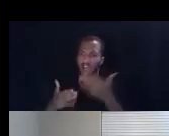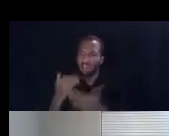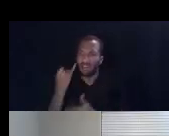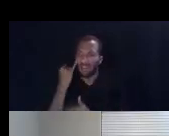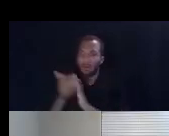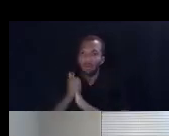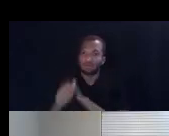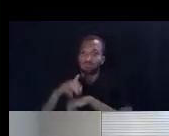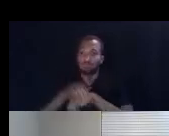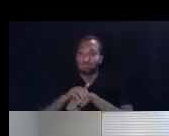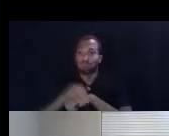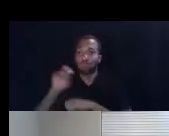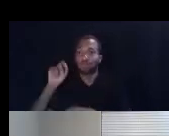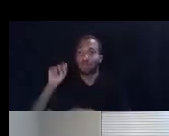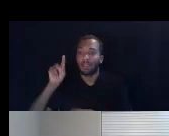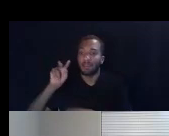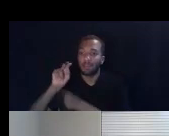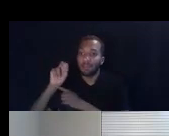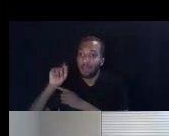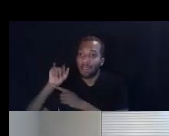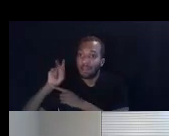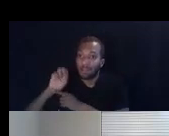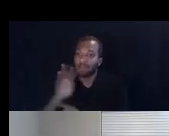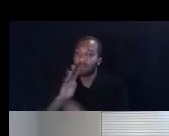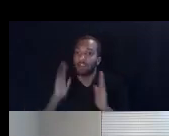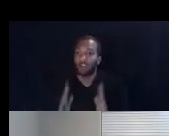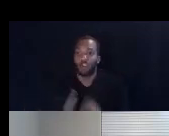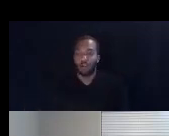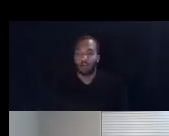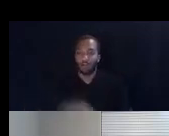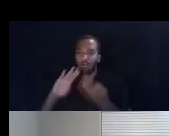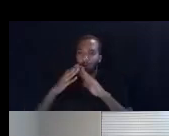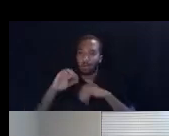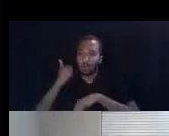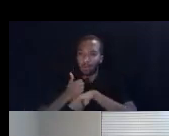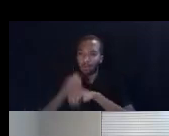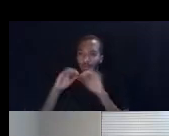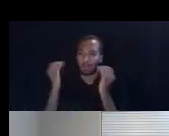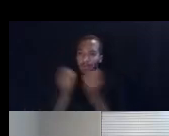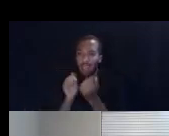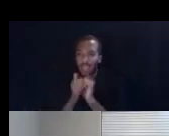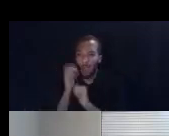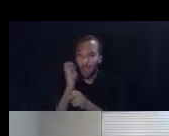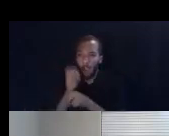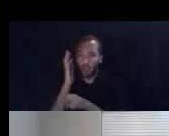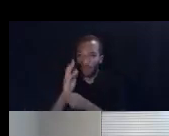to fill it out per community based organizations, how difficult it will be with translation, if no one understands the meaning.